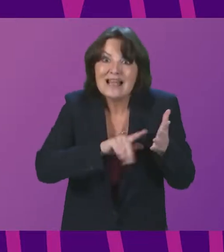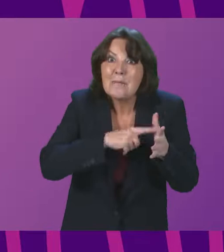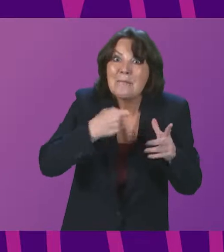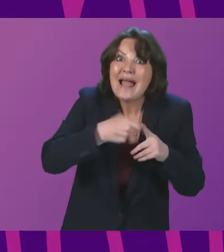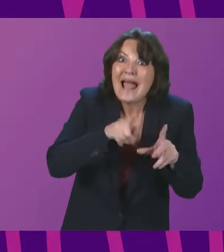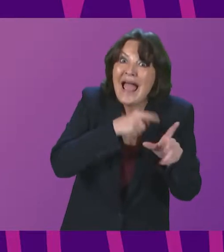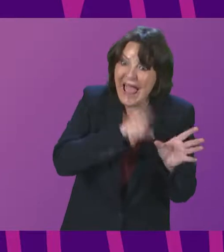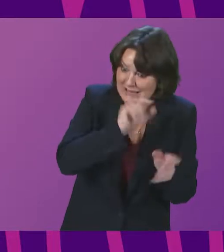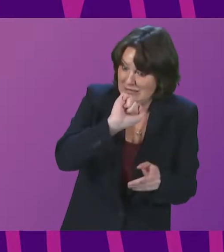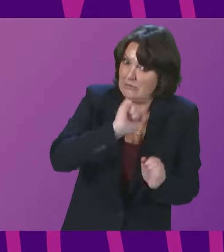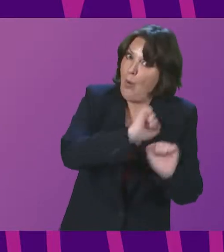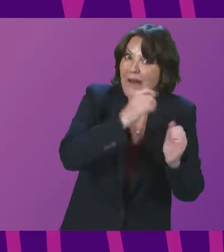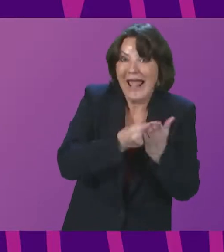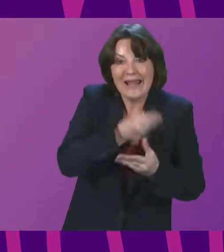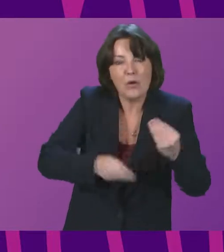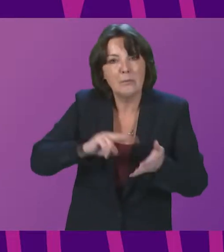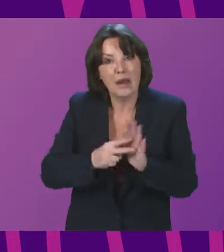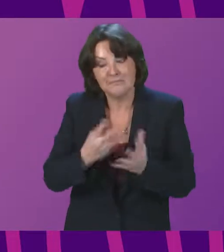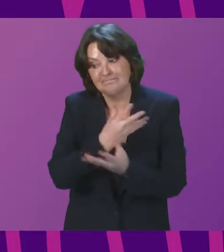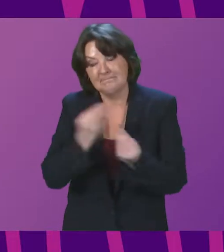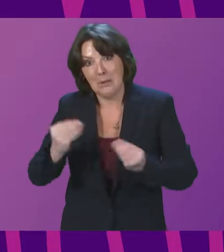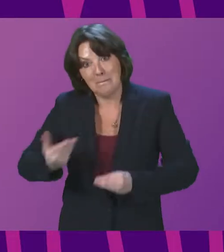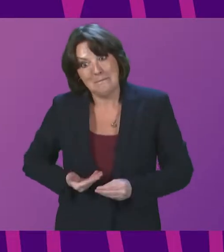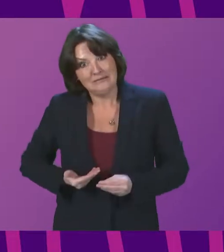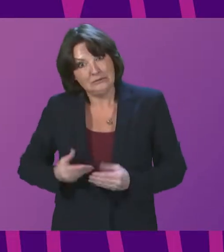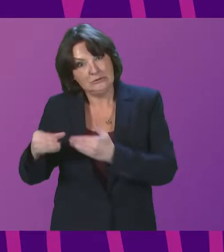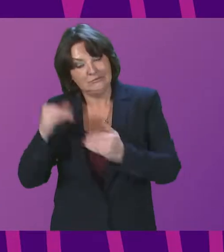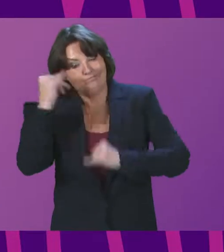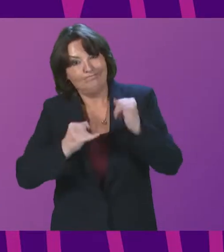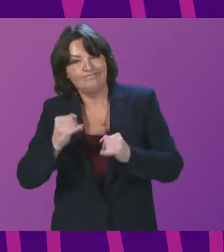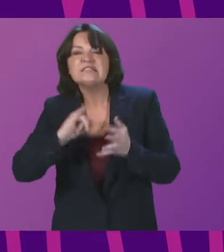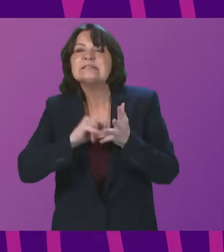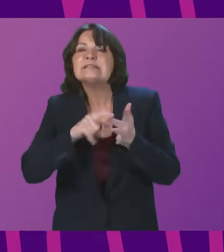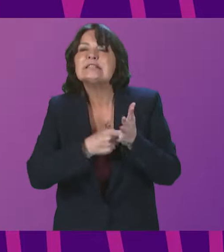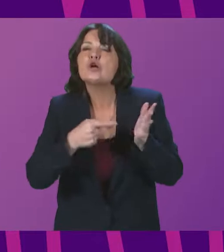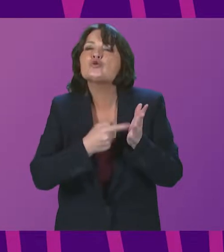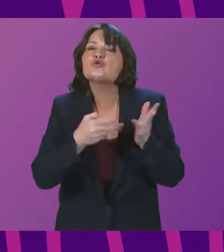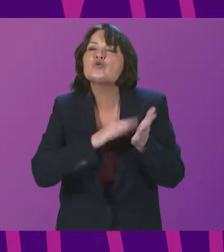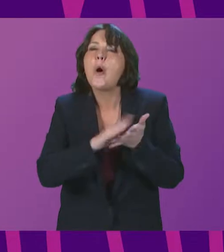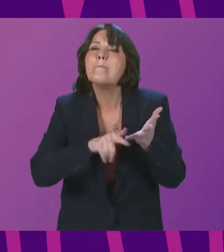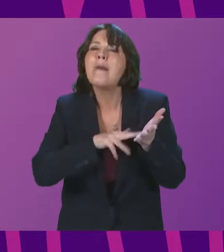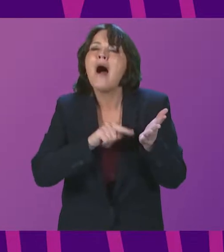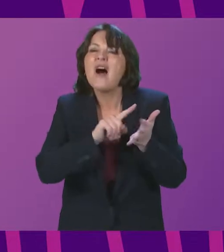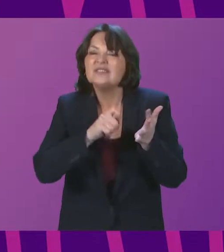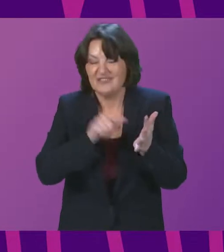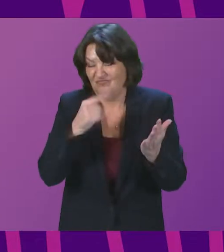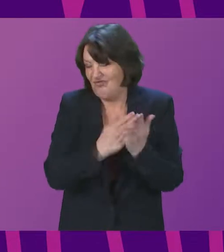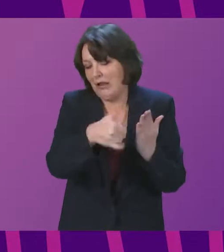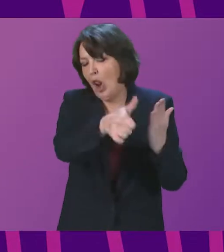The strategy has been criticised by business leaders including Sir Tom Hunter, who described it as “a long wish list with no magic wand to deliver it”.